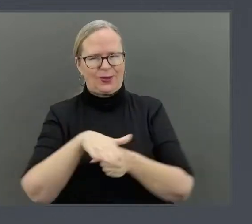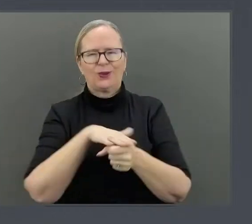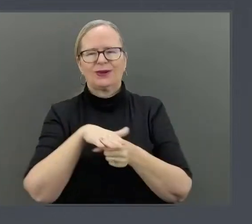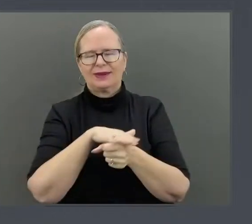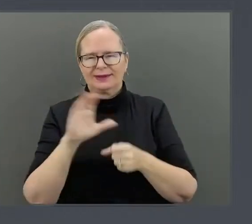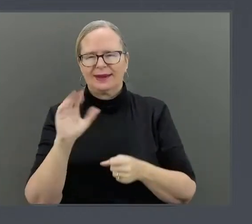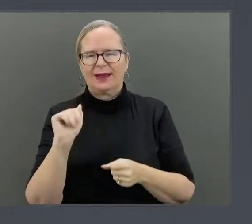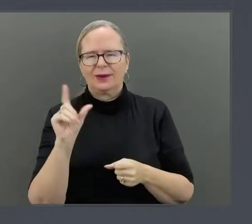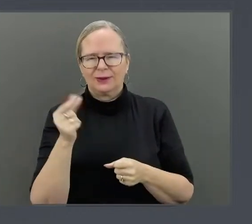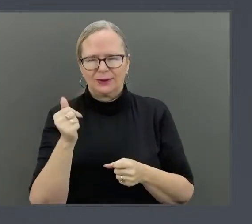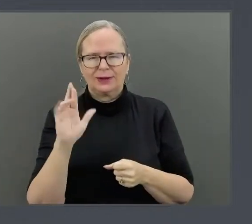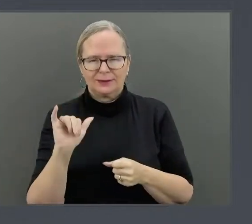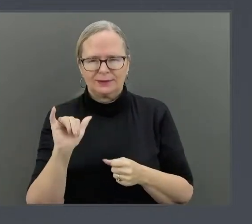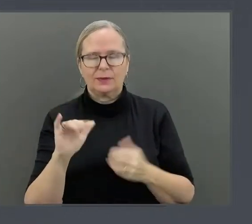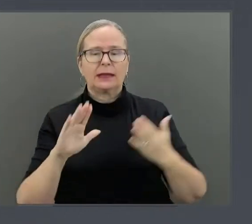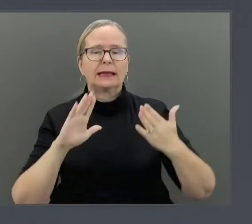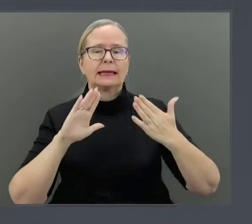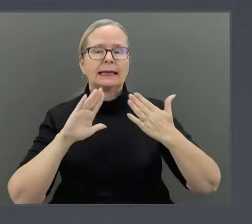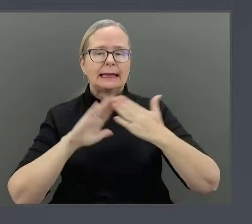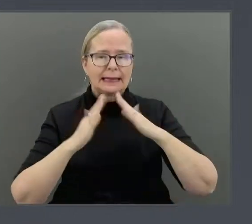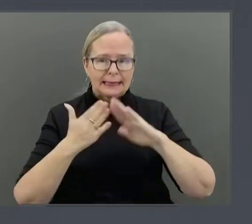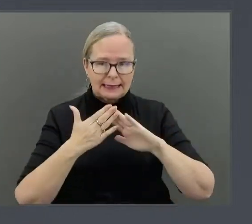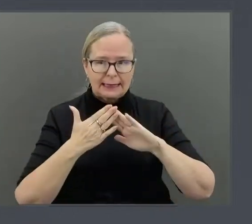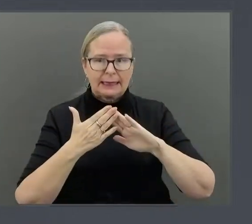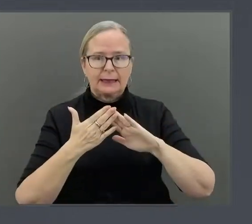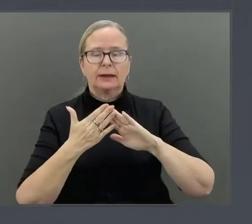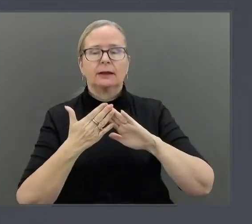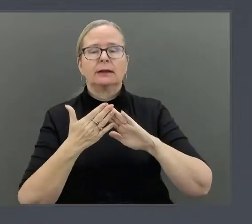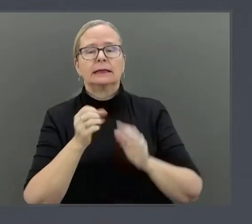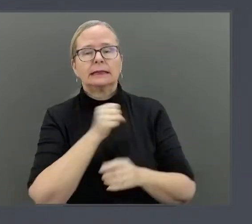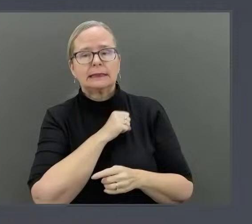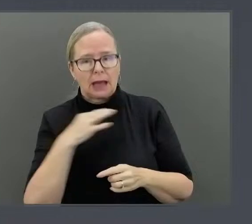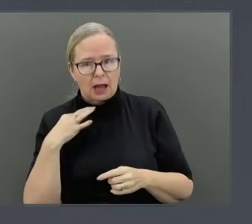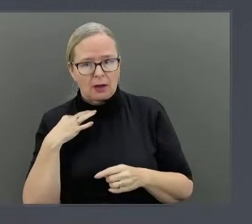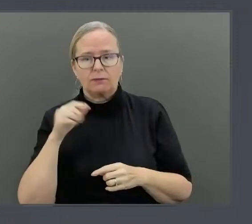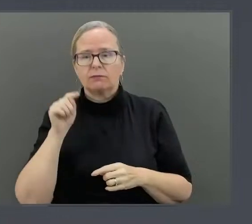really has been an all Hands-On deck approach and I want to thank everyone for their tireless